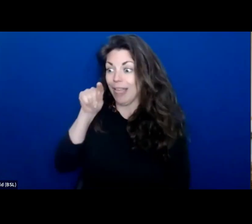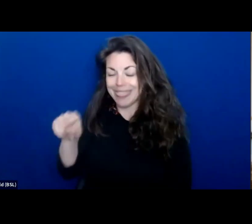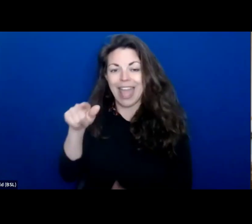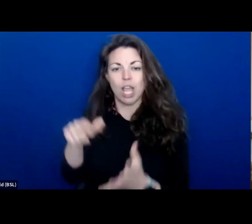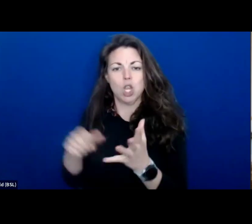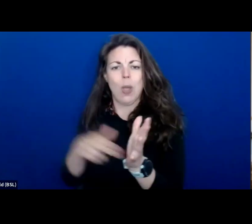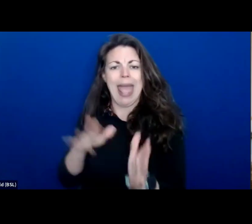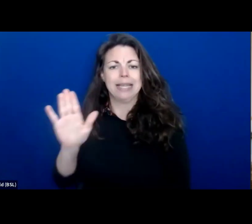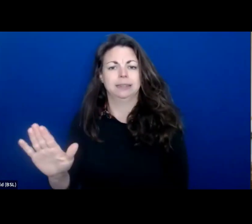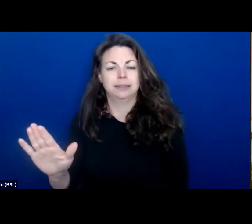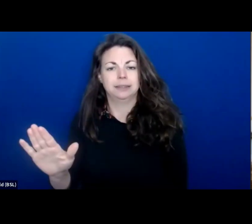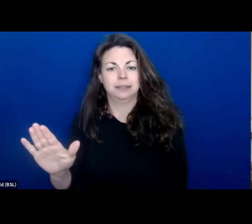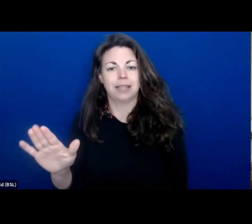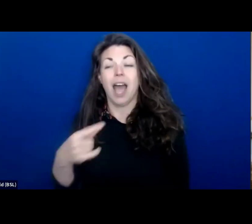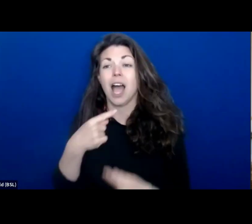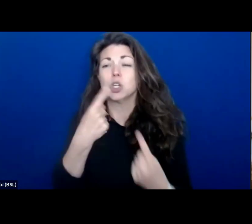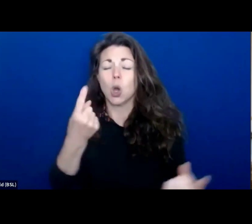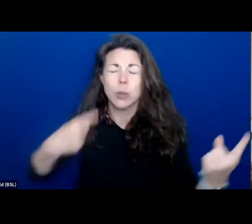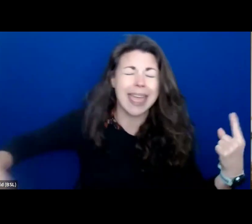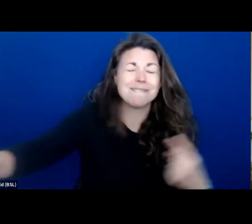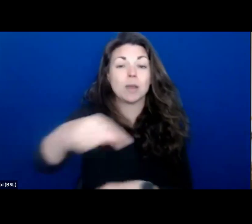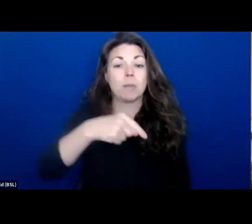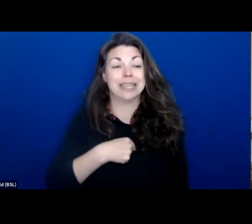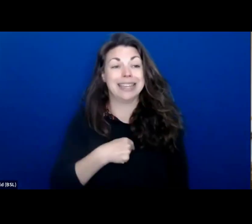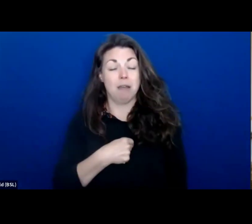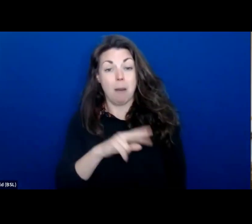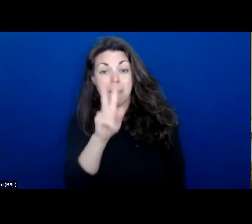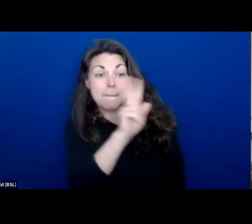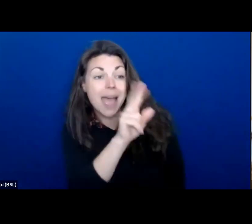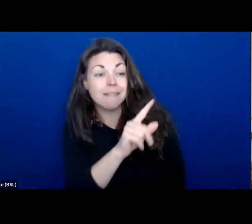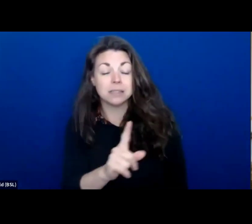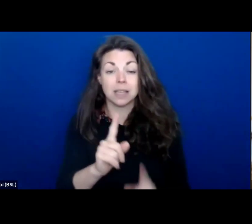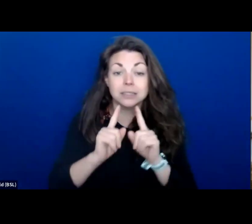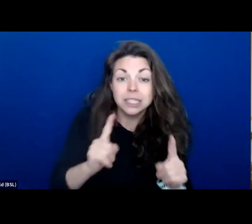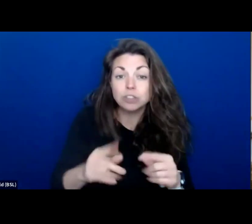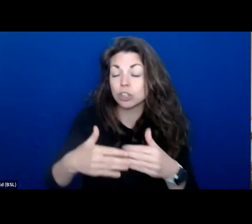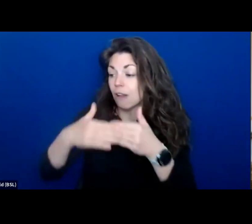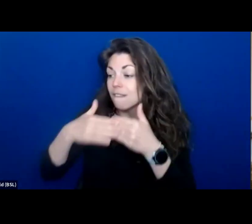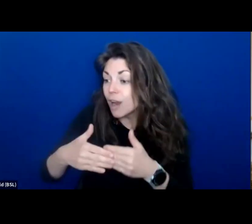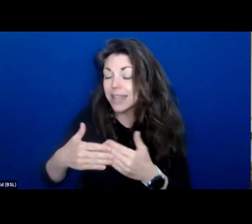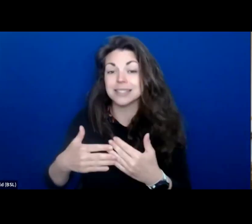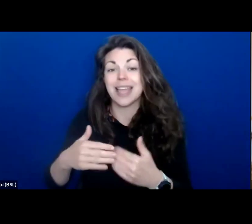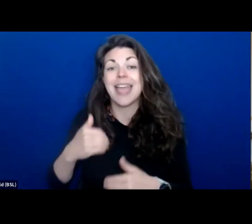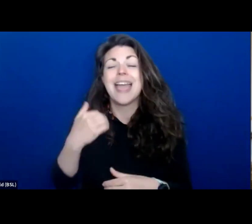whether they wanted to hear it or not, my parents, my teachers, my friends. Every yearbook I would make a